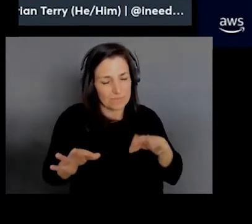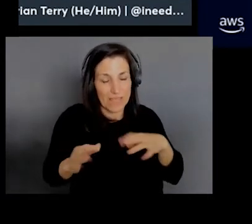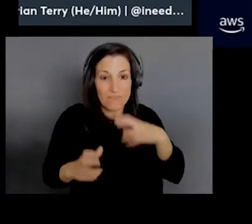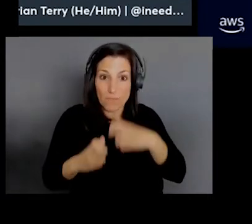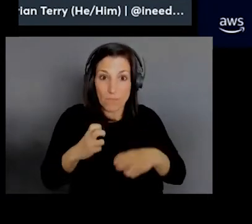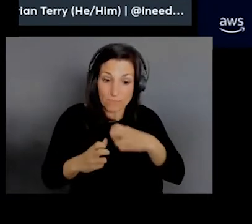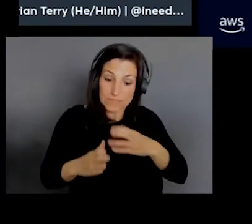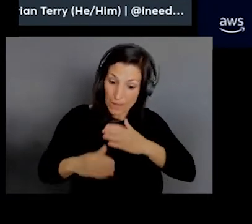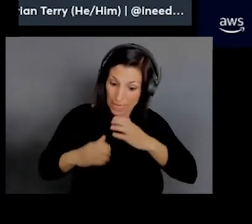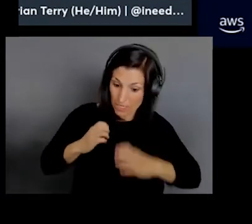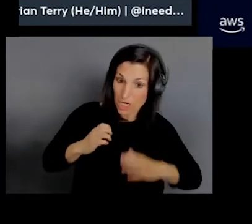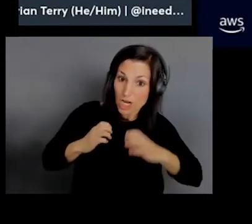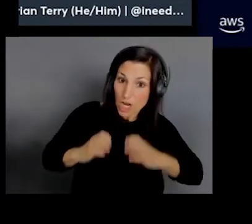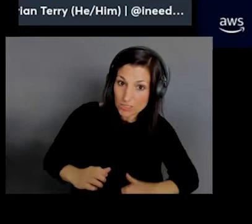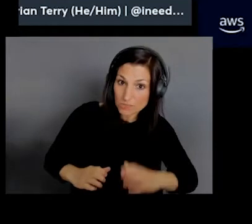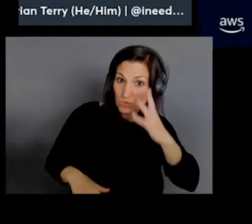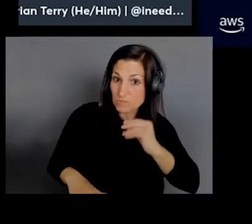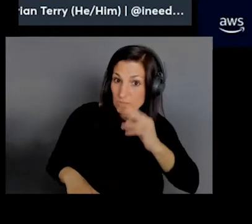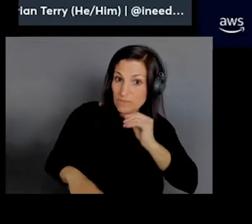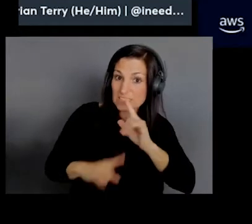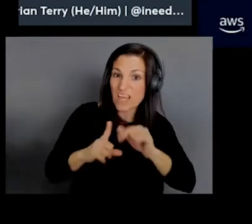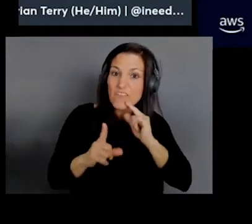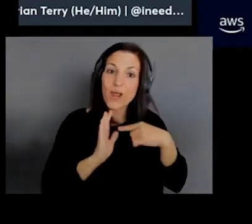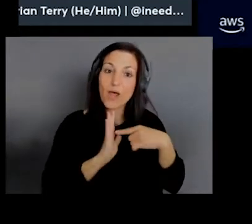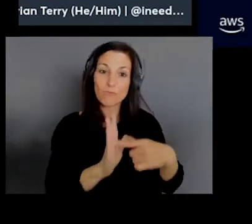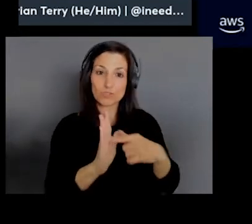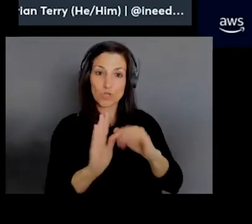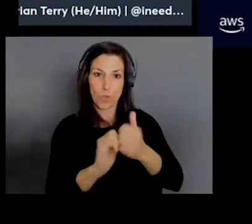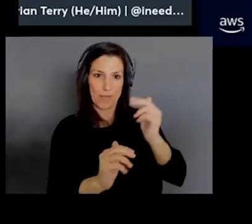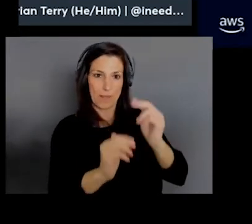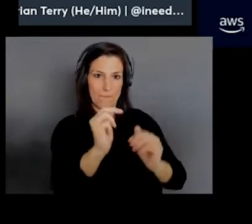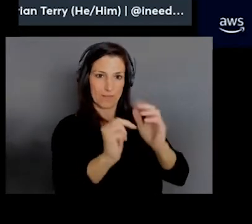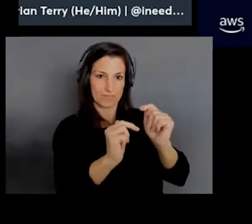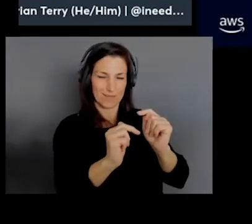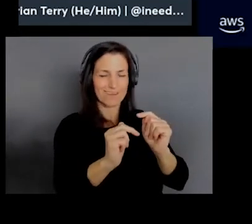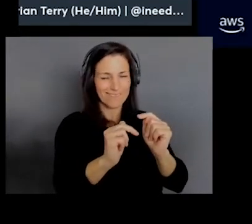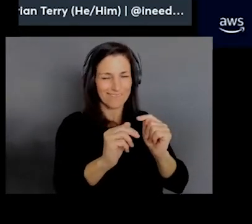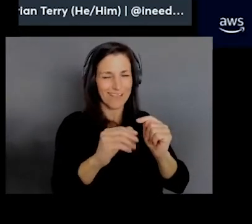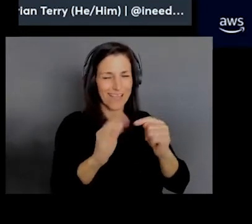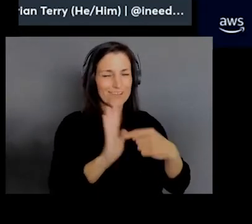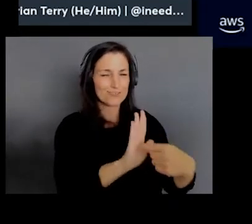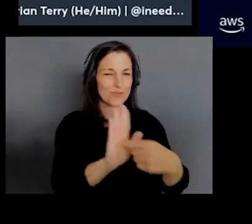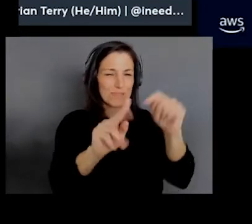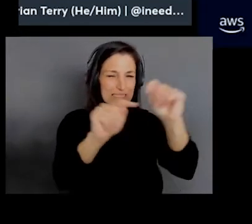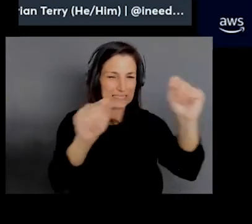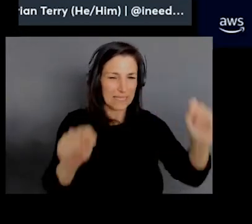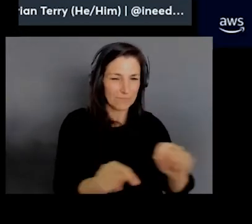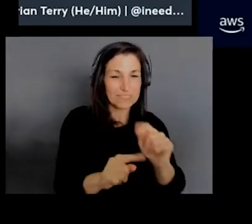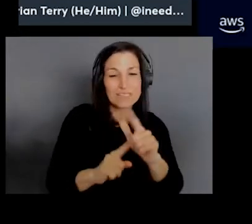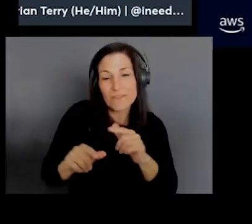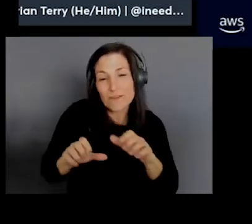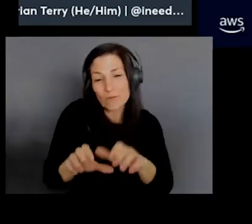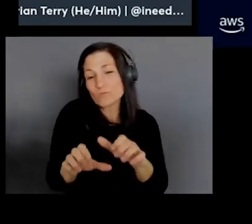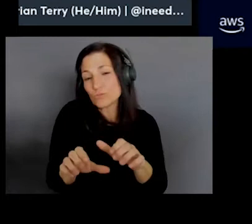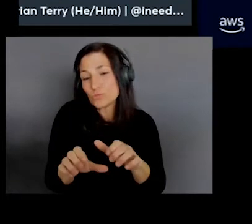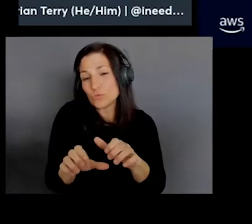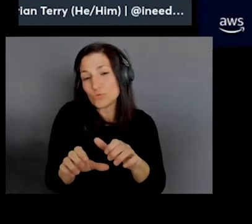of actually how to build this, right. So I'll show you a couple templates, and then I'll do a demo of actually doing a regional scale over. Cool. I can't wait to see that.